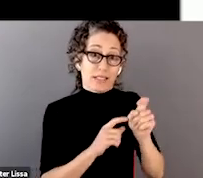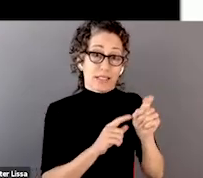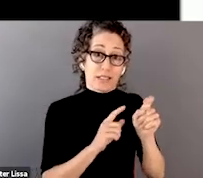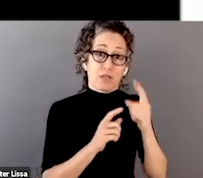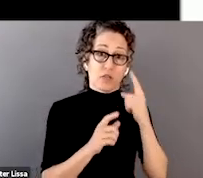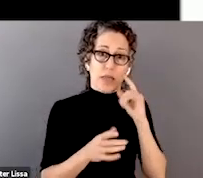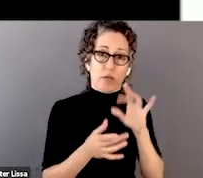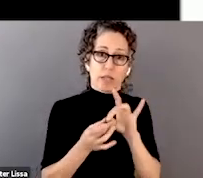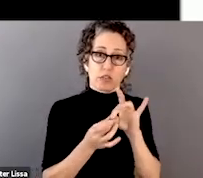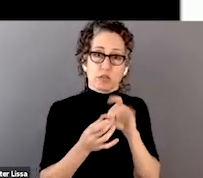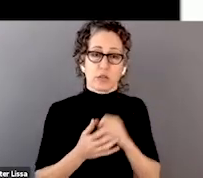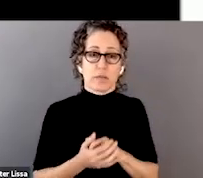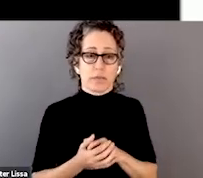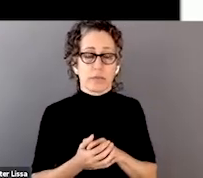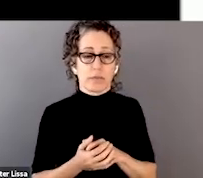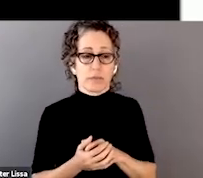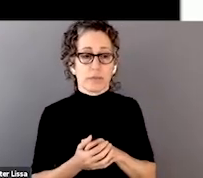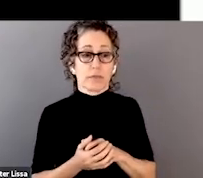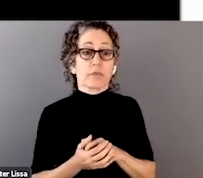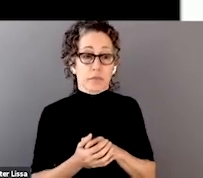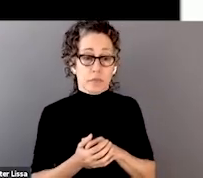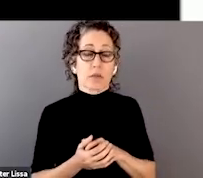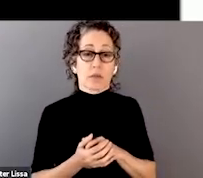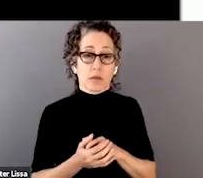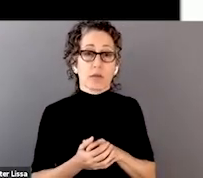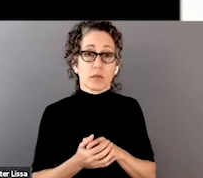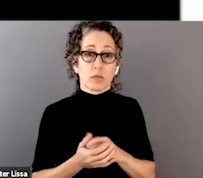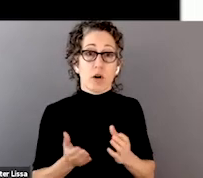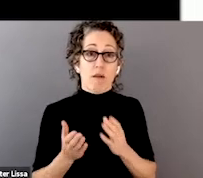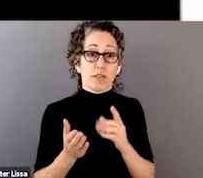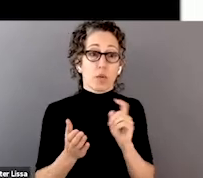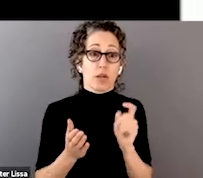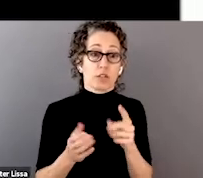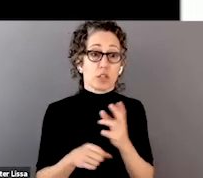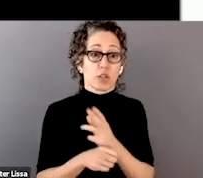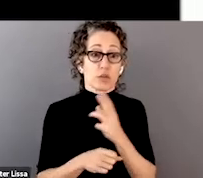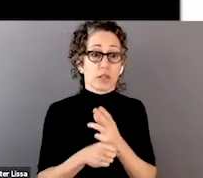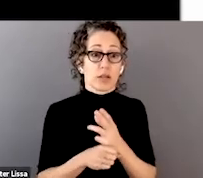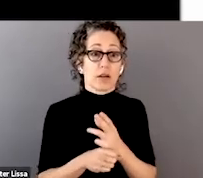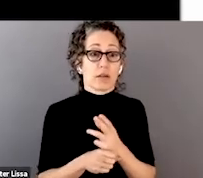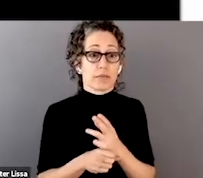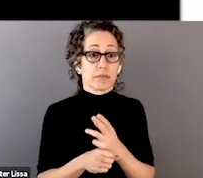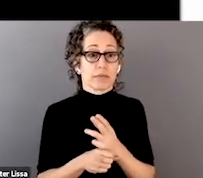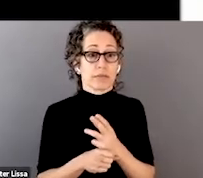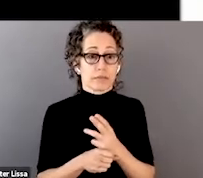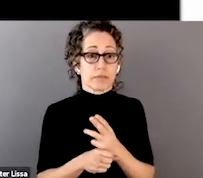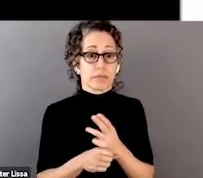We answer this question by introducing floodgate, a new inferential approach for variable importance.